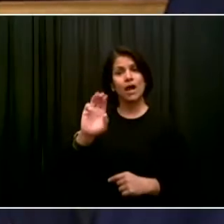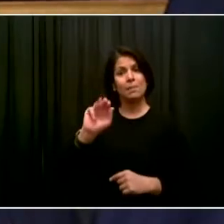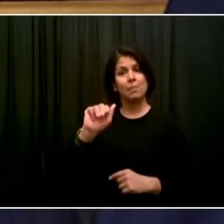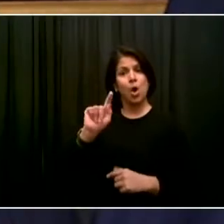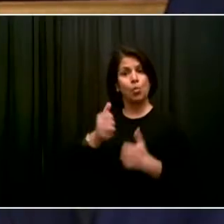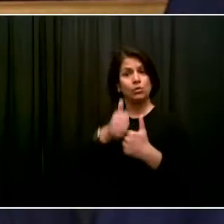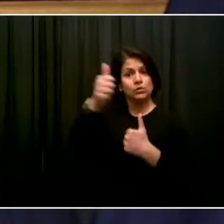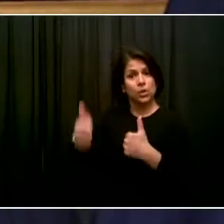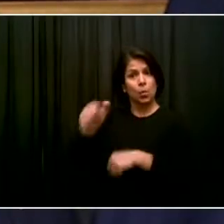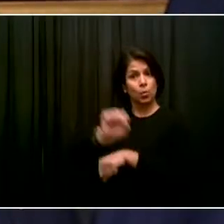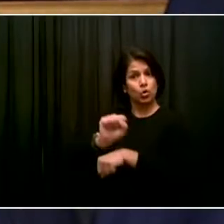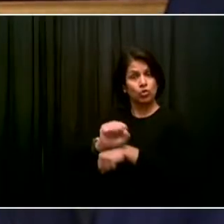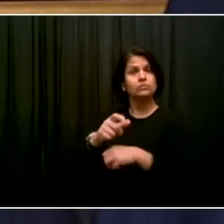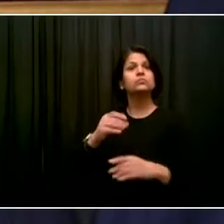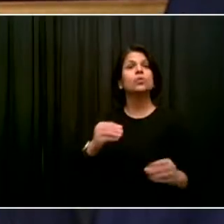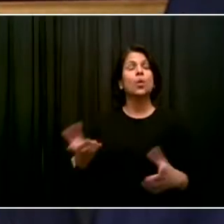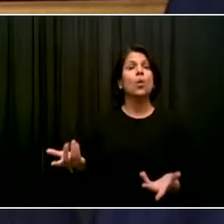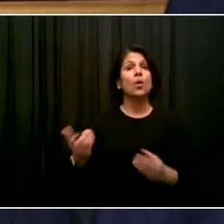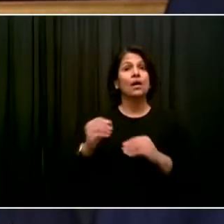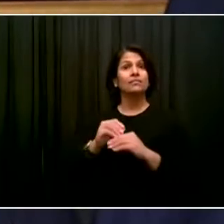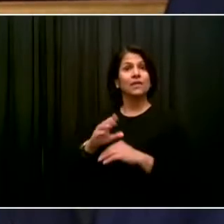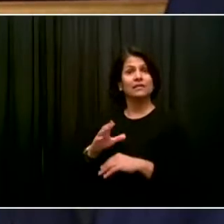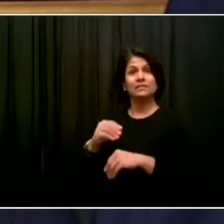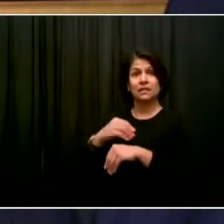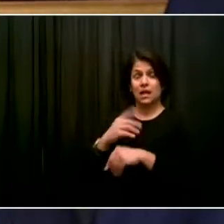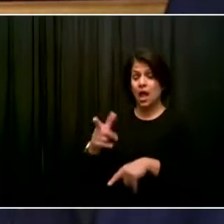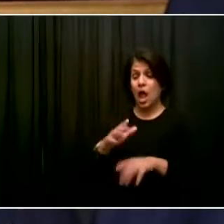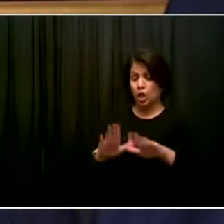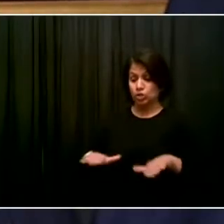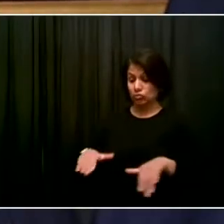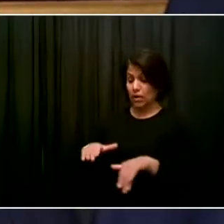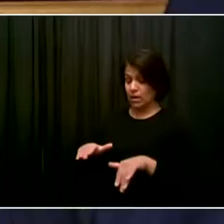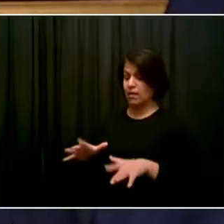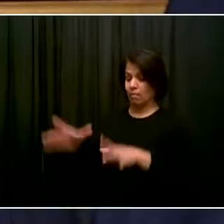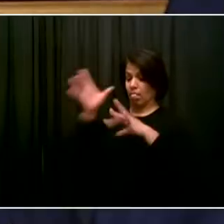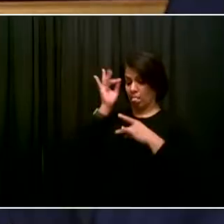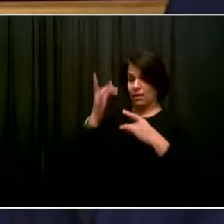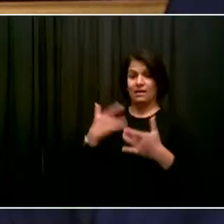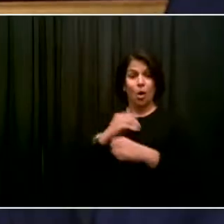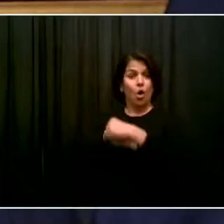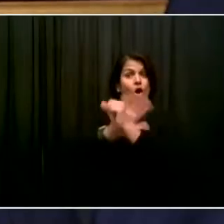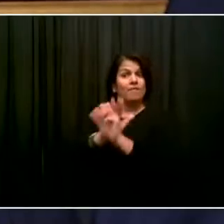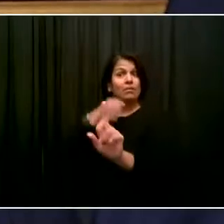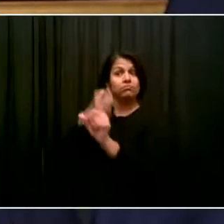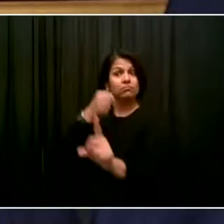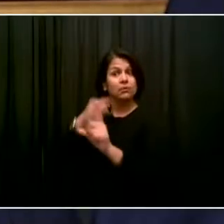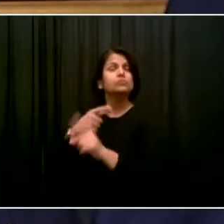TWO THIN.GS OUR EXPLORATION OF ANYTHING